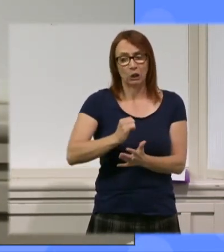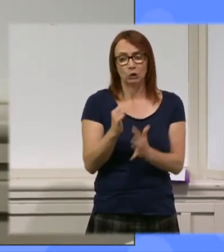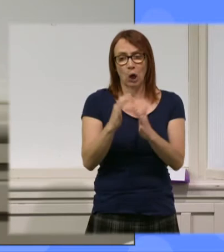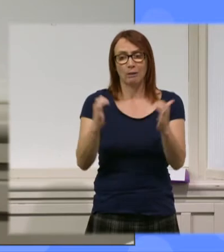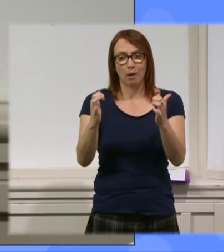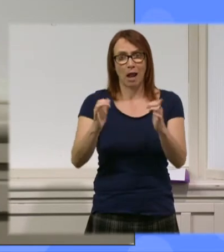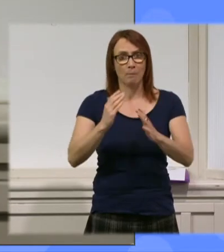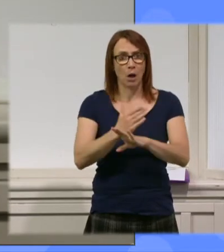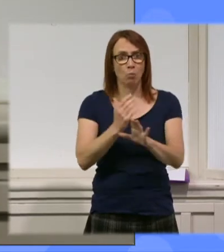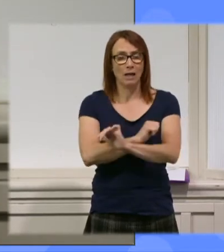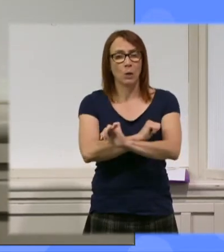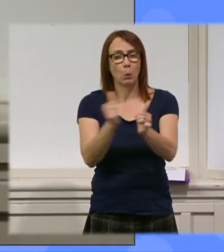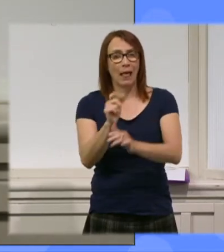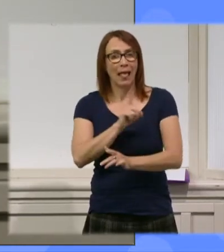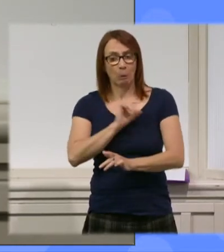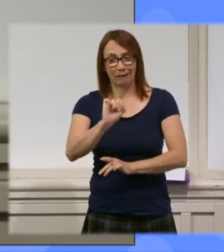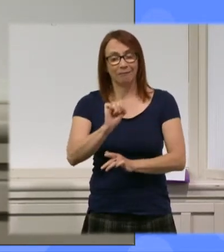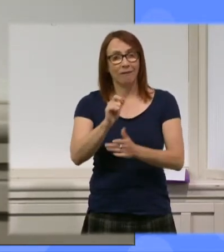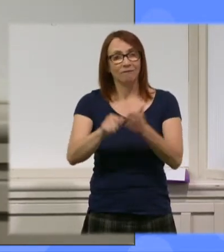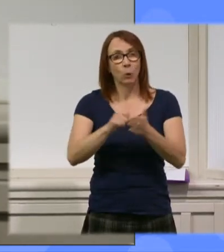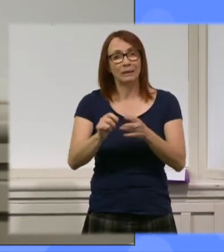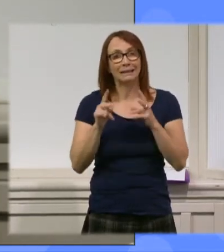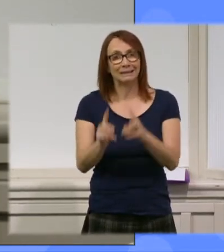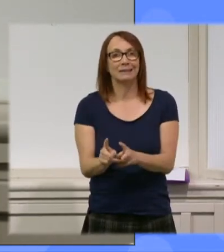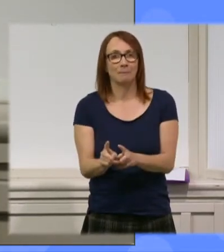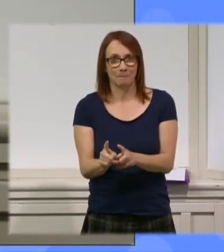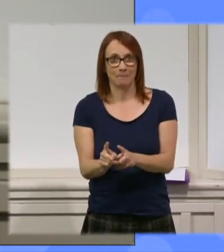because of the voting system so what I would suggest to improve politics